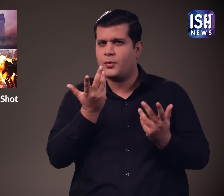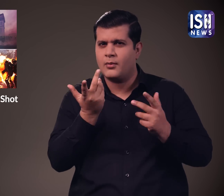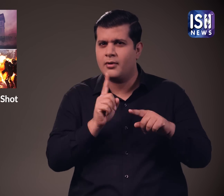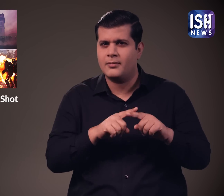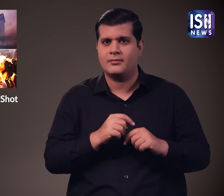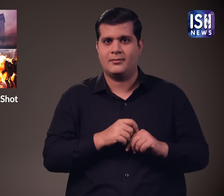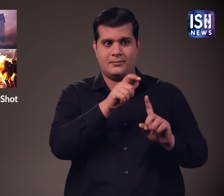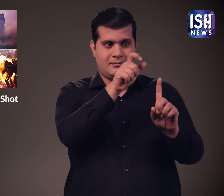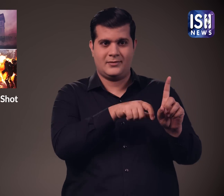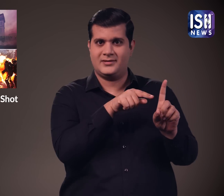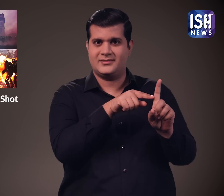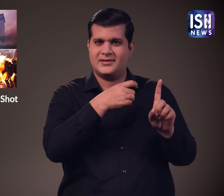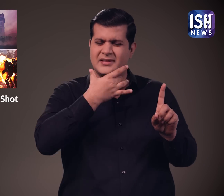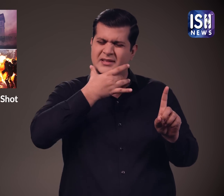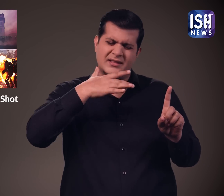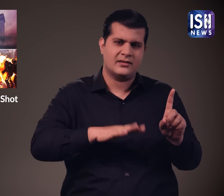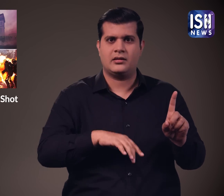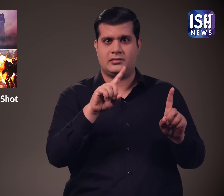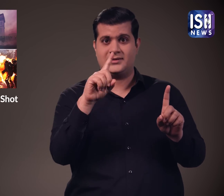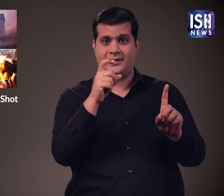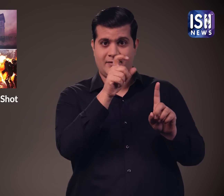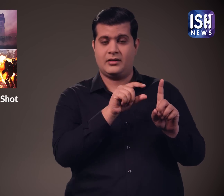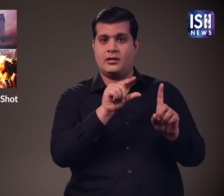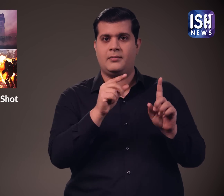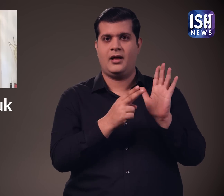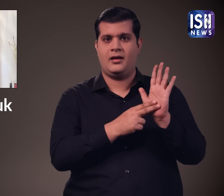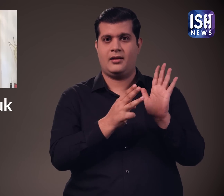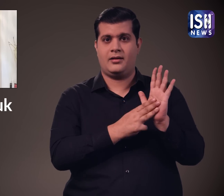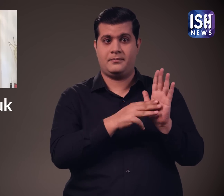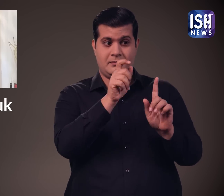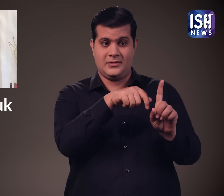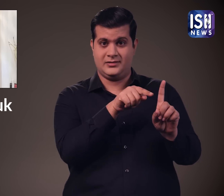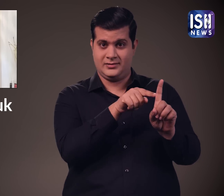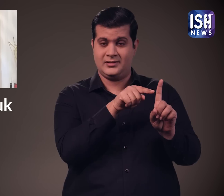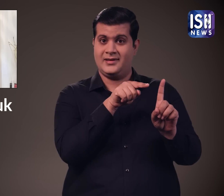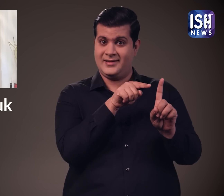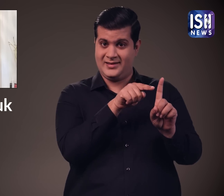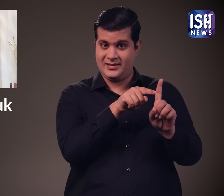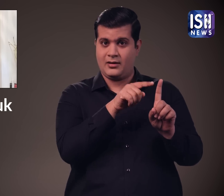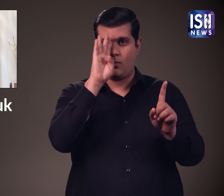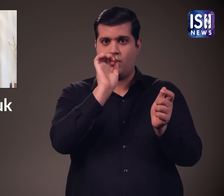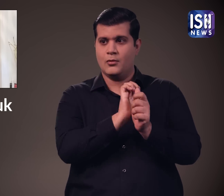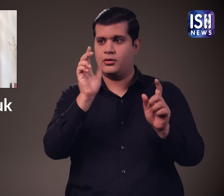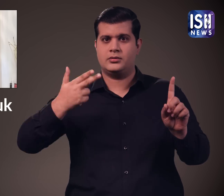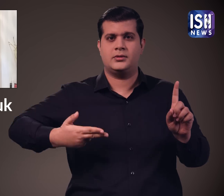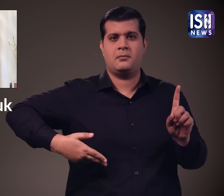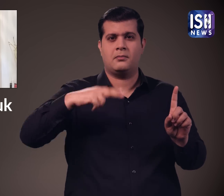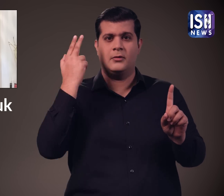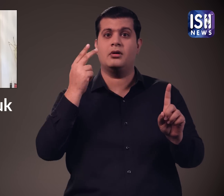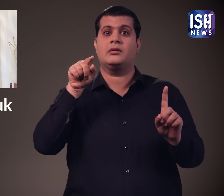A 17 year old teenager named Nahel Merzouk was shot dead by the police.